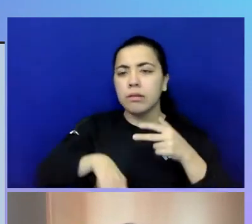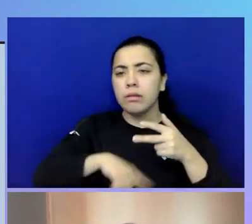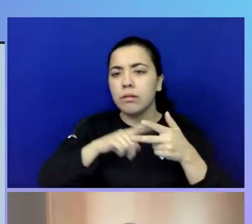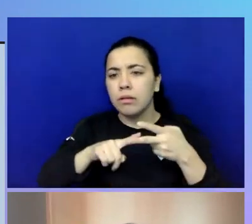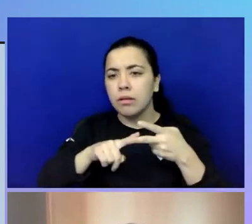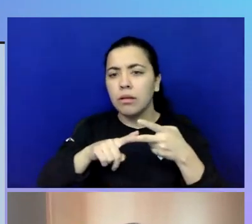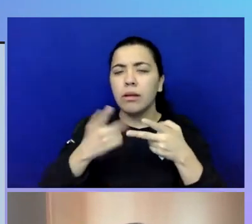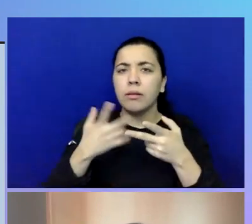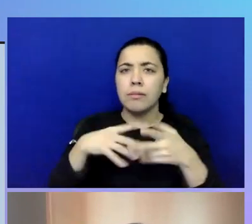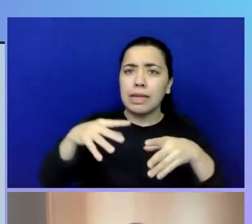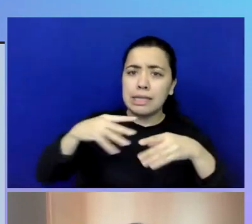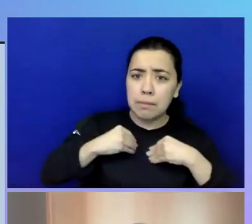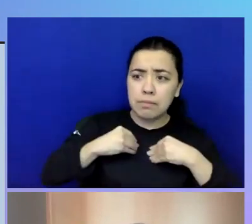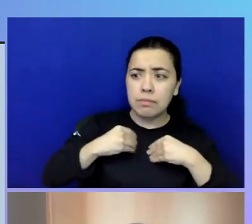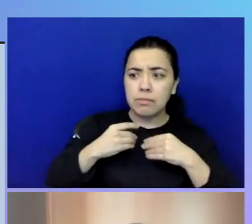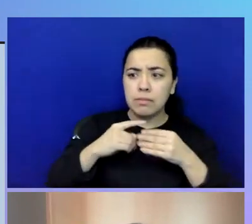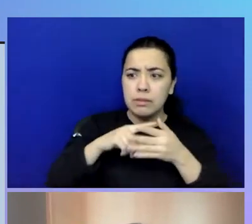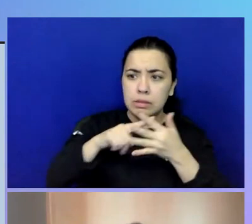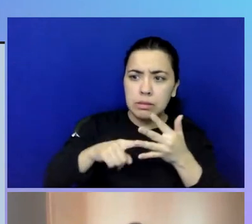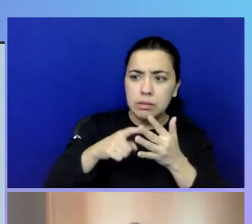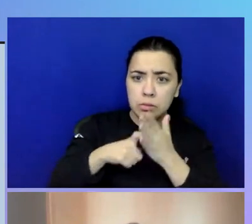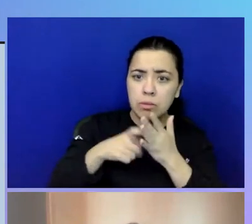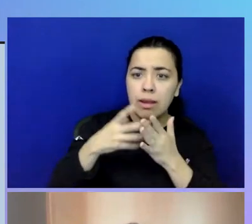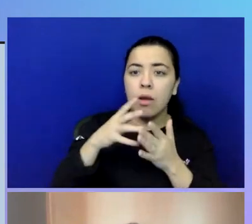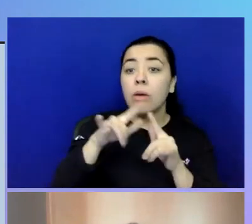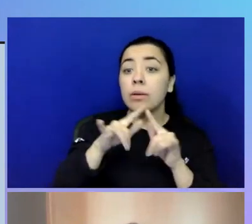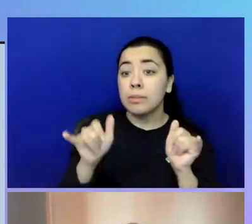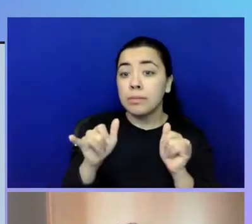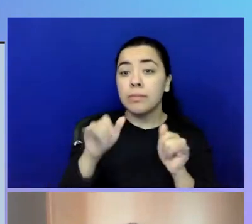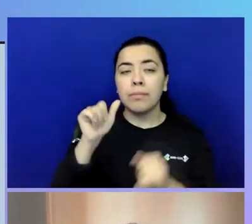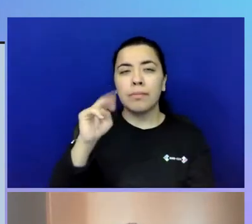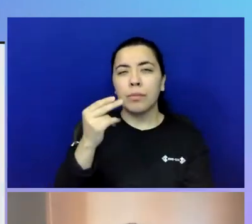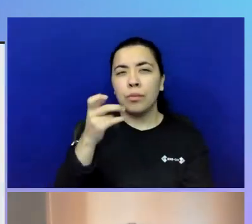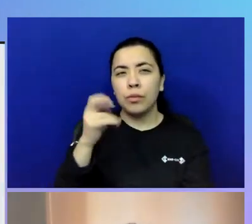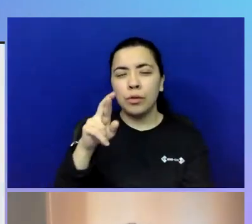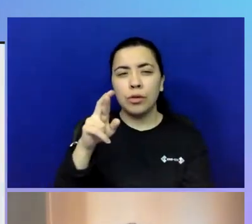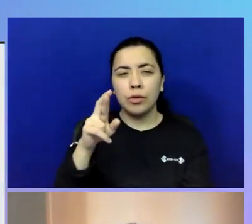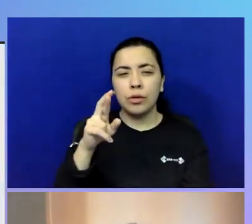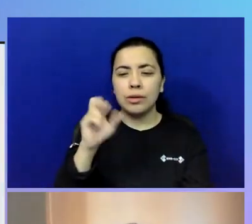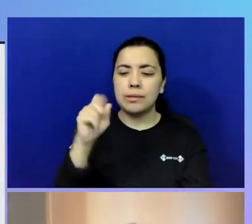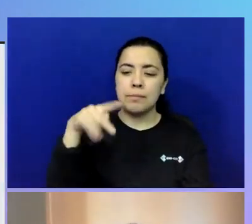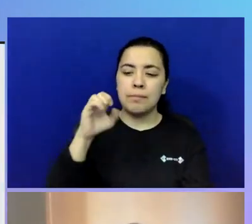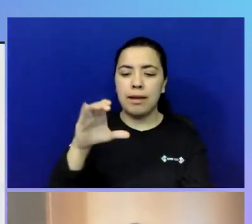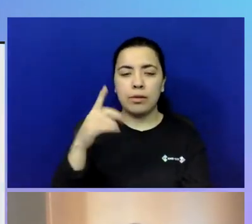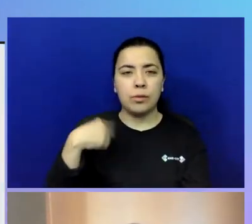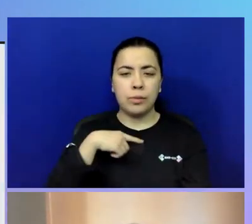with the tools that we leverage. So here I'll start with